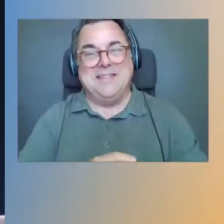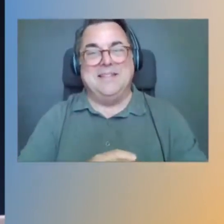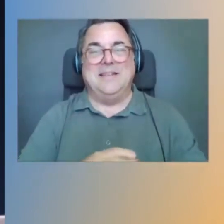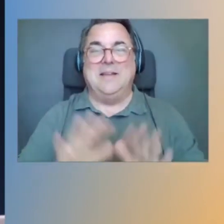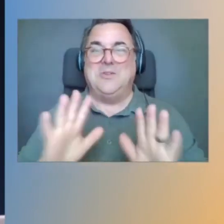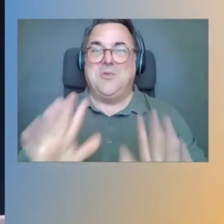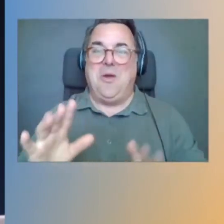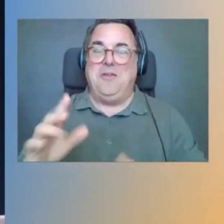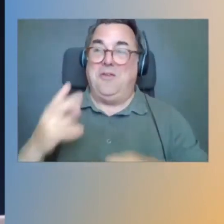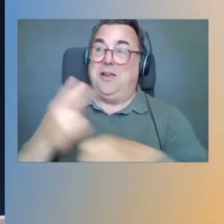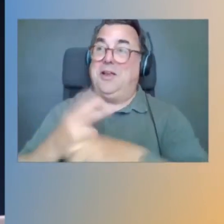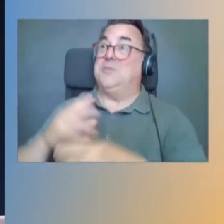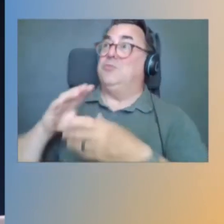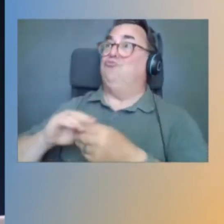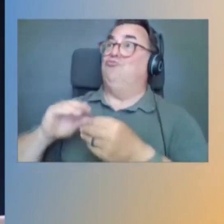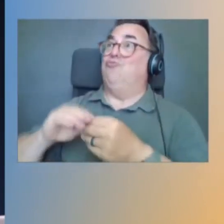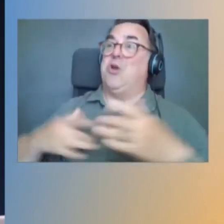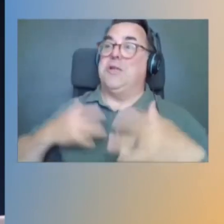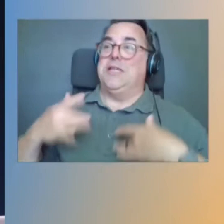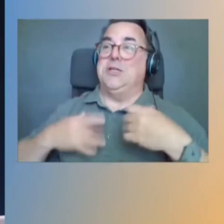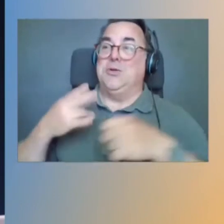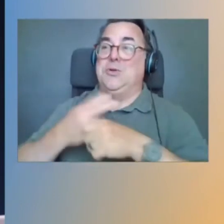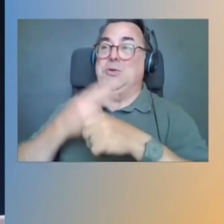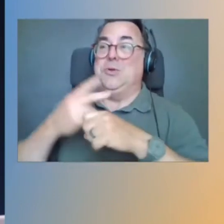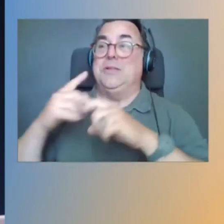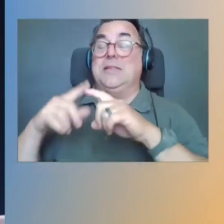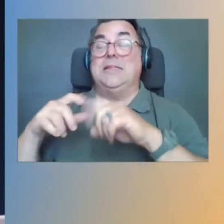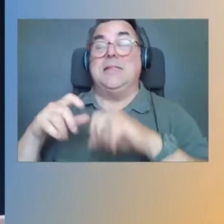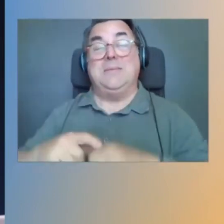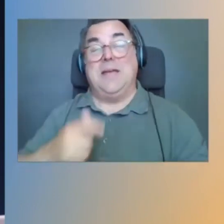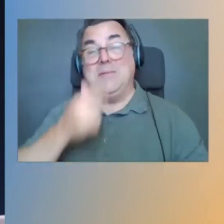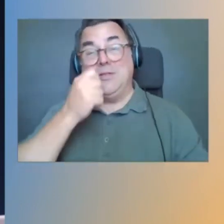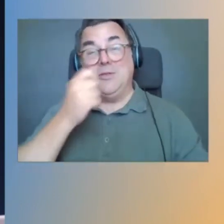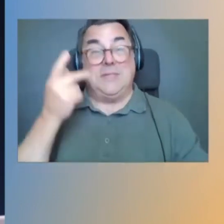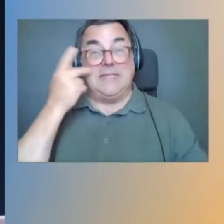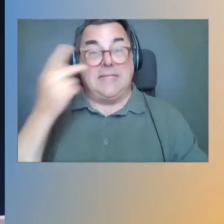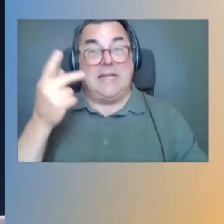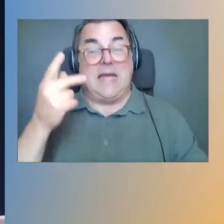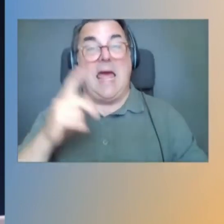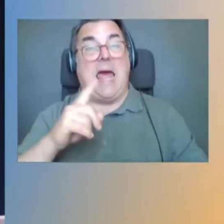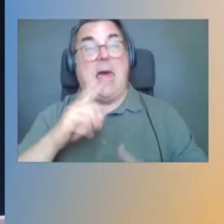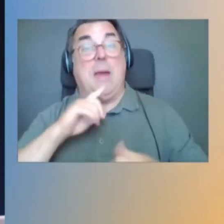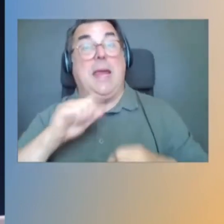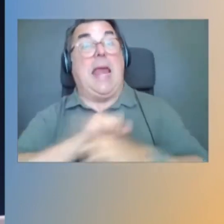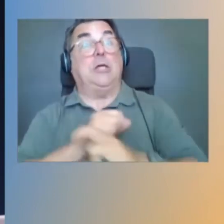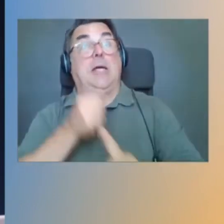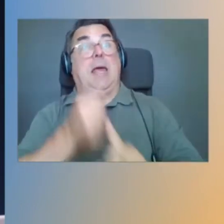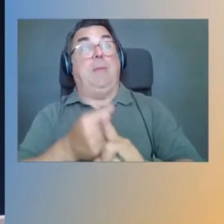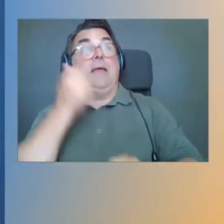about the excitement of using it, but it's also interesting on the real-world impact, right? Yeah, it was really exciting journey for us